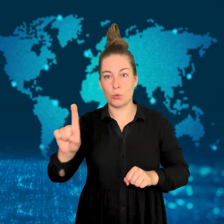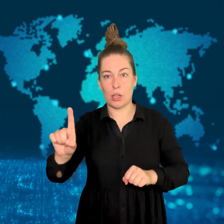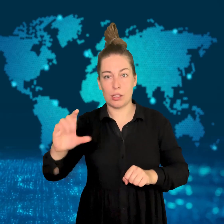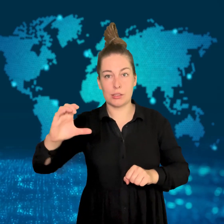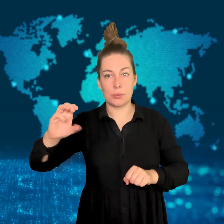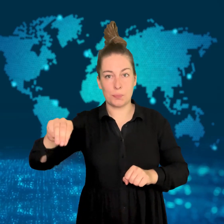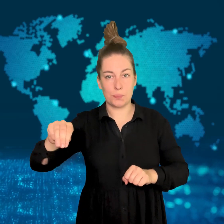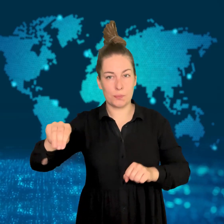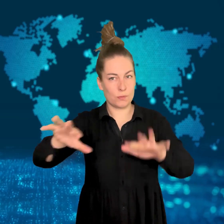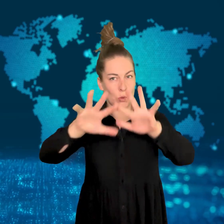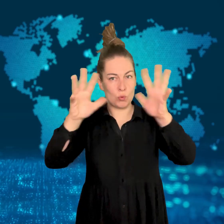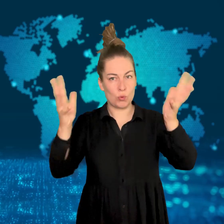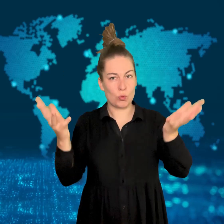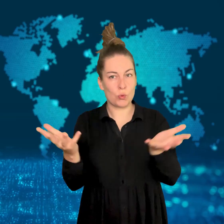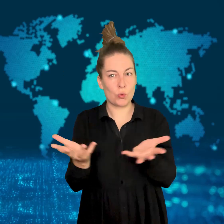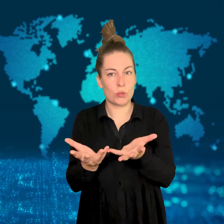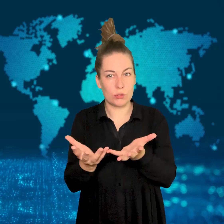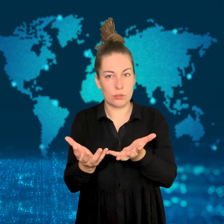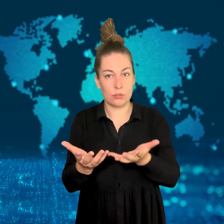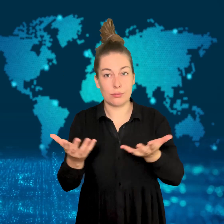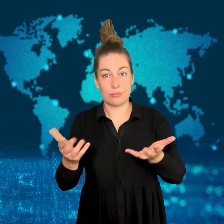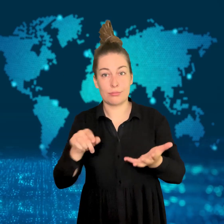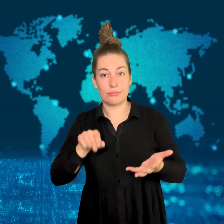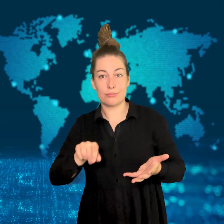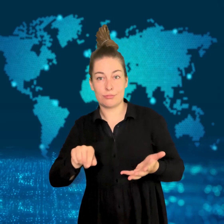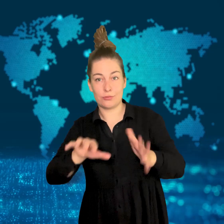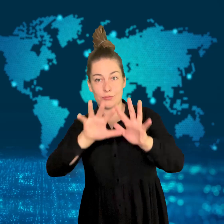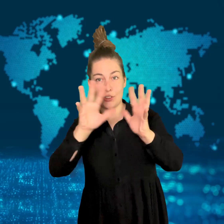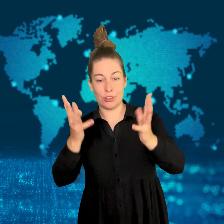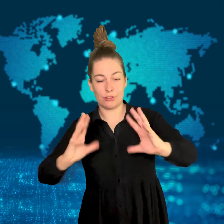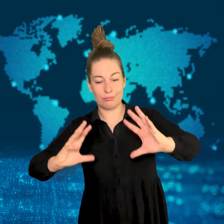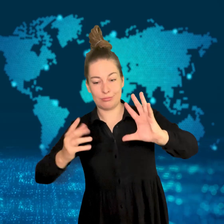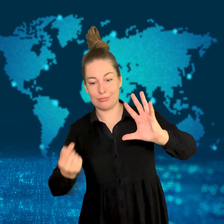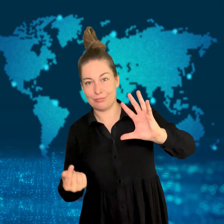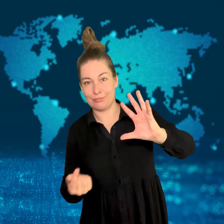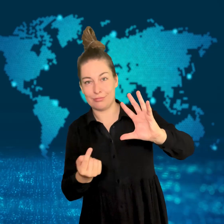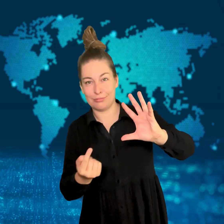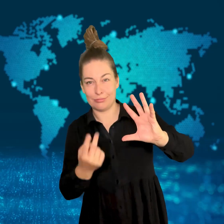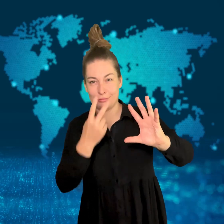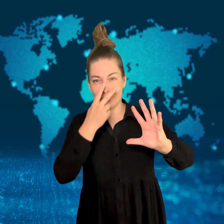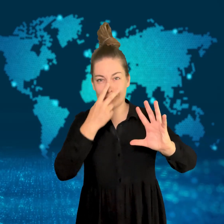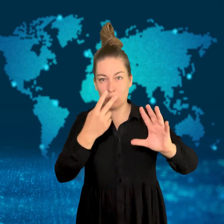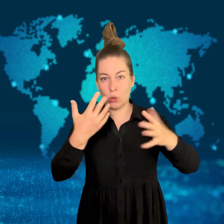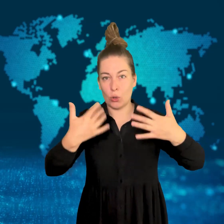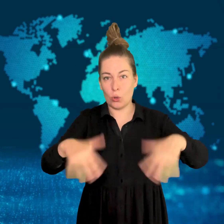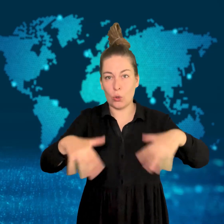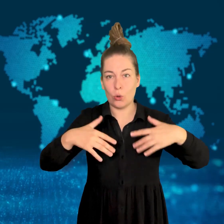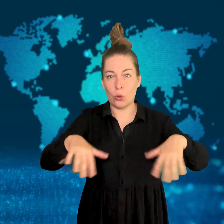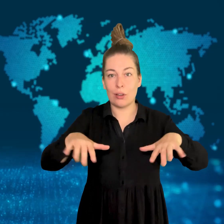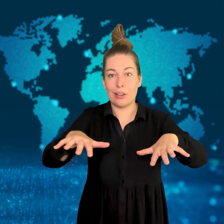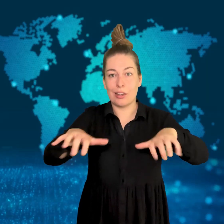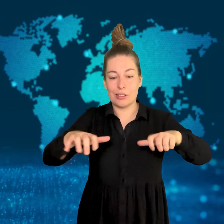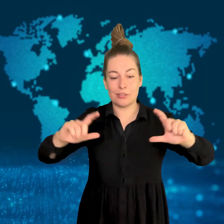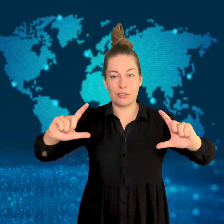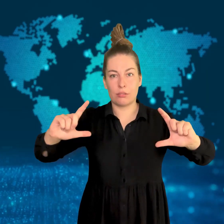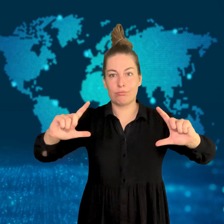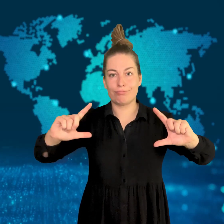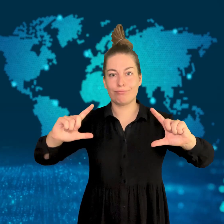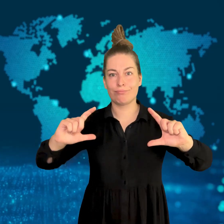Ice shelves on the Antarctic coastline have retreated.